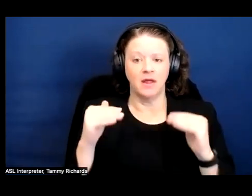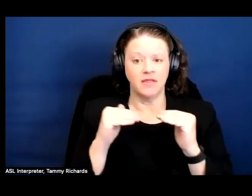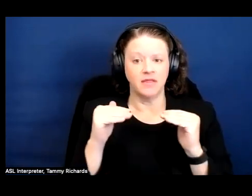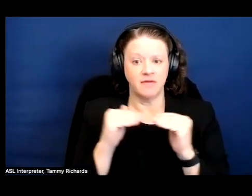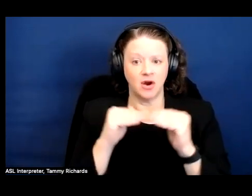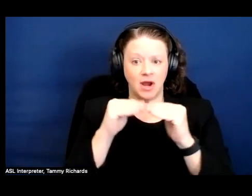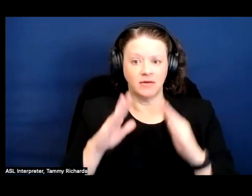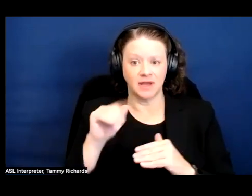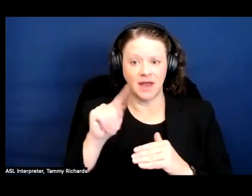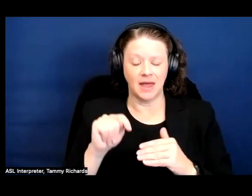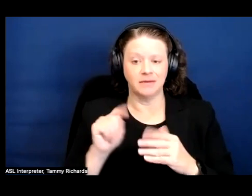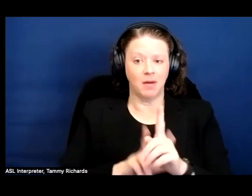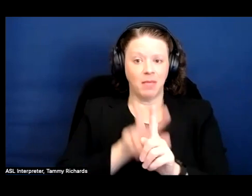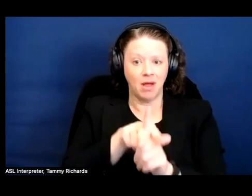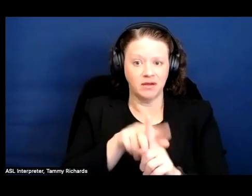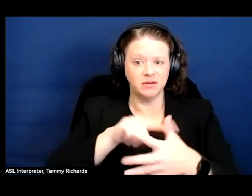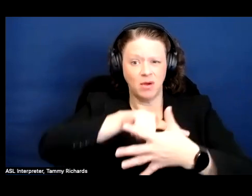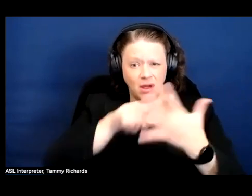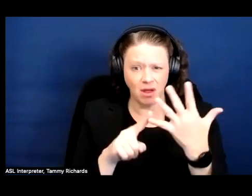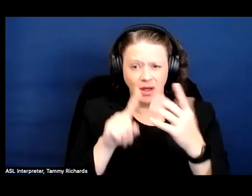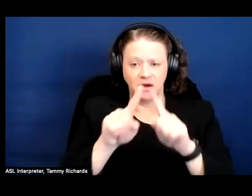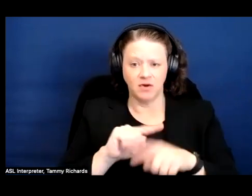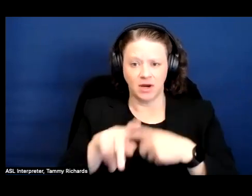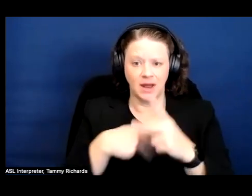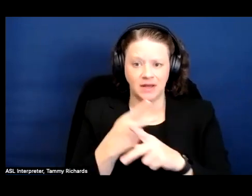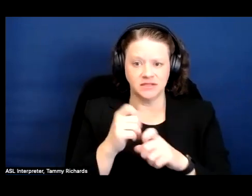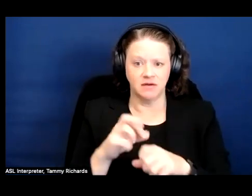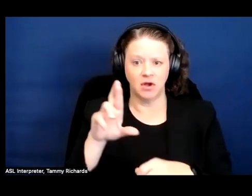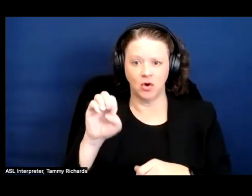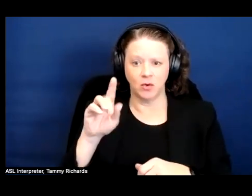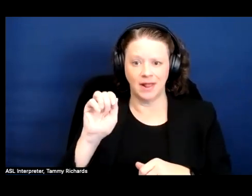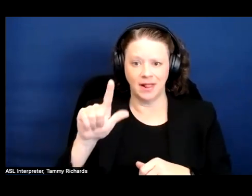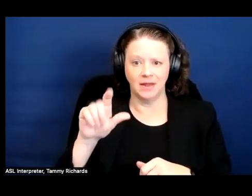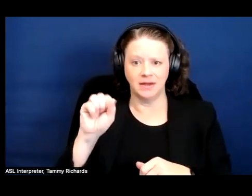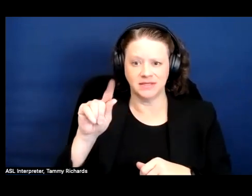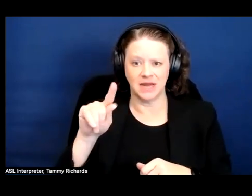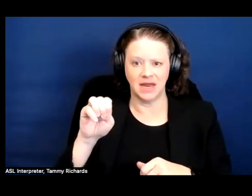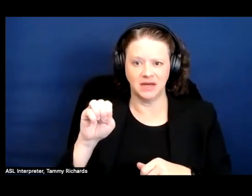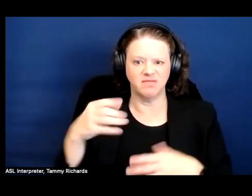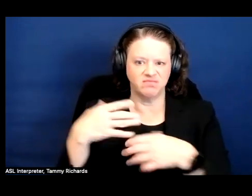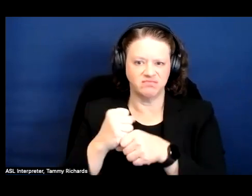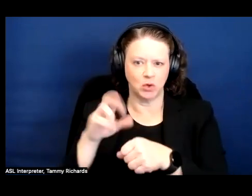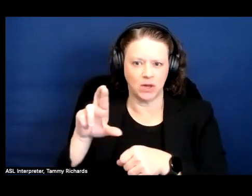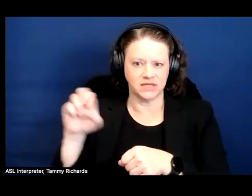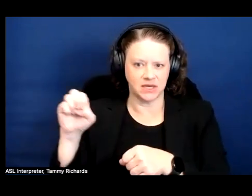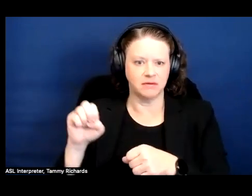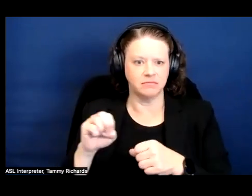but says pets are not allowed in the clubhouse, or in the pool area, or in the laundry room,